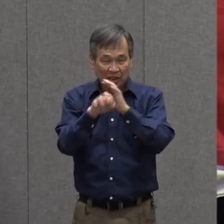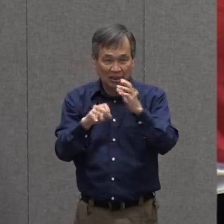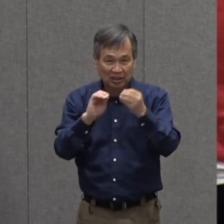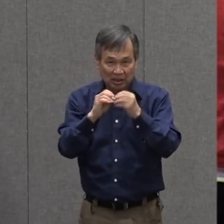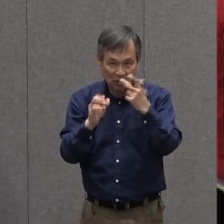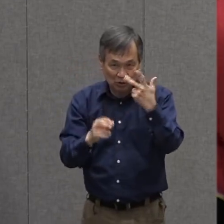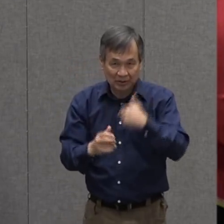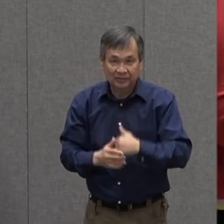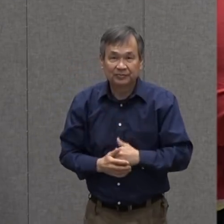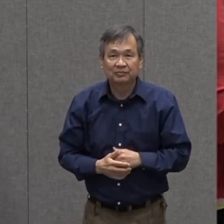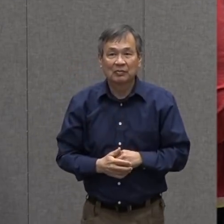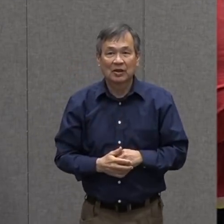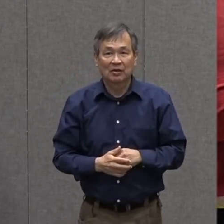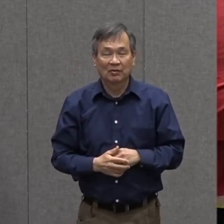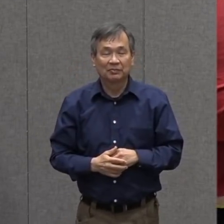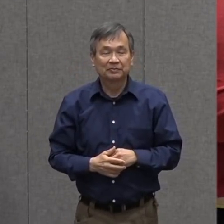So my first number is 364.